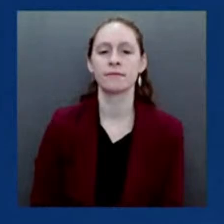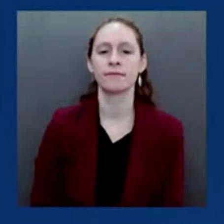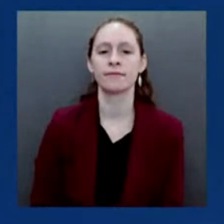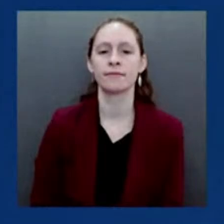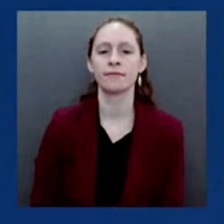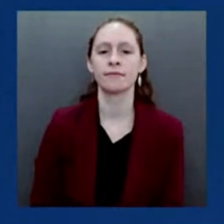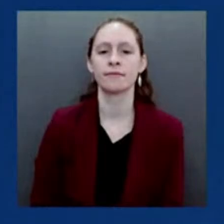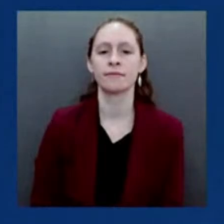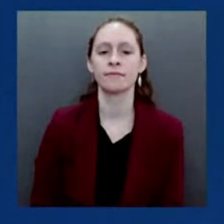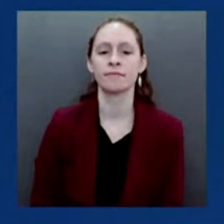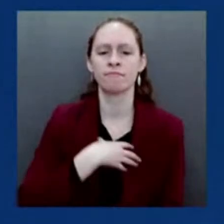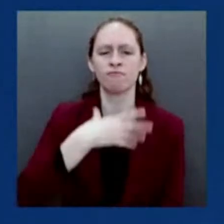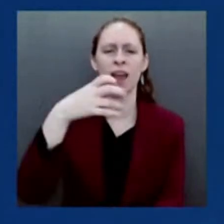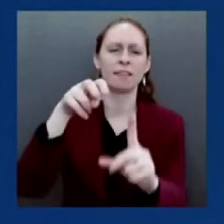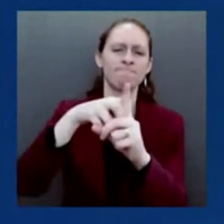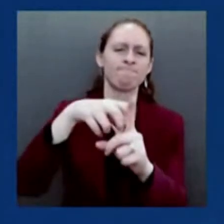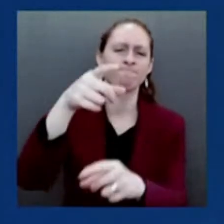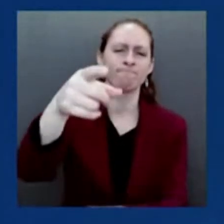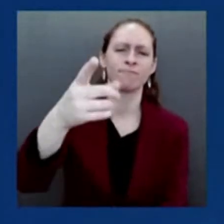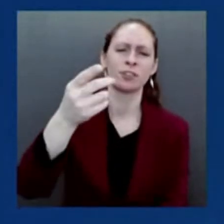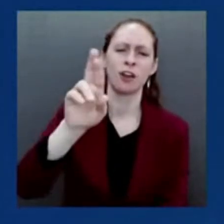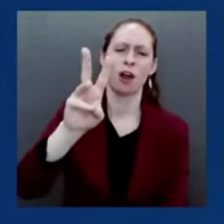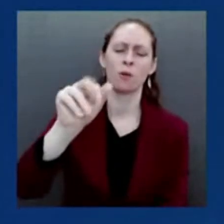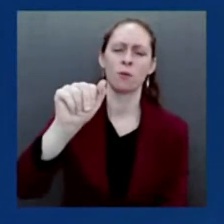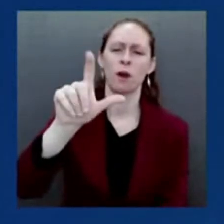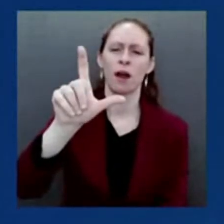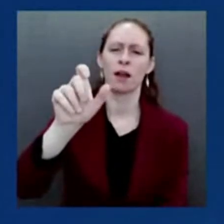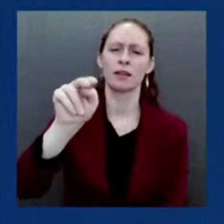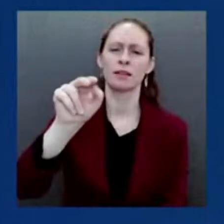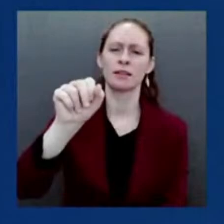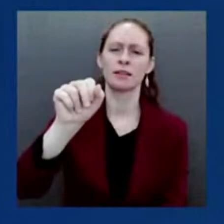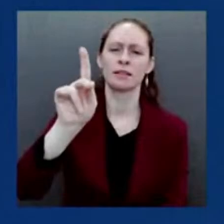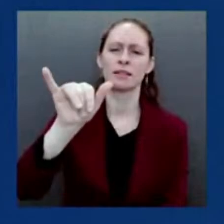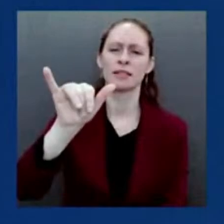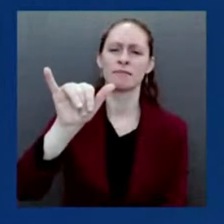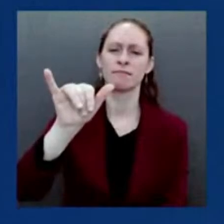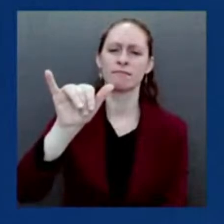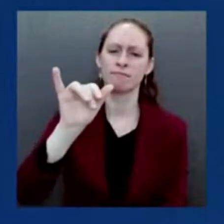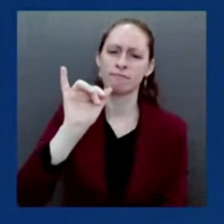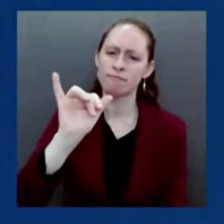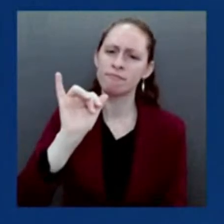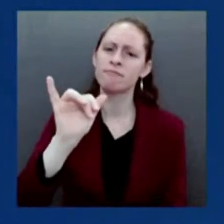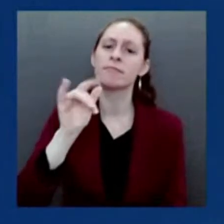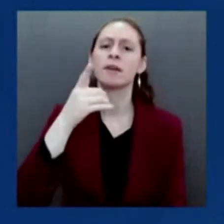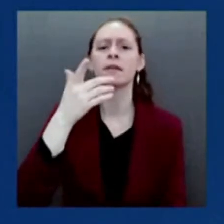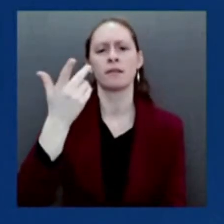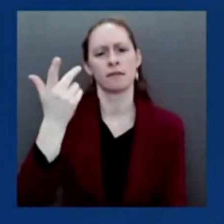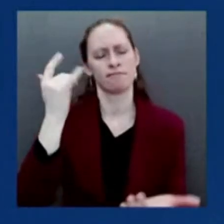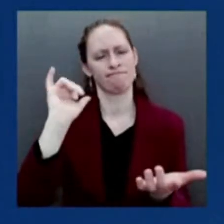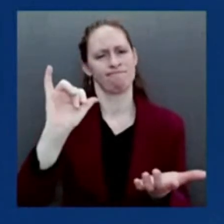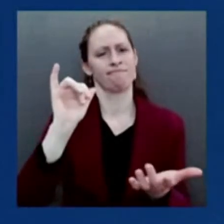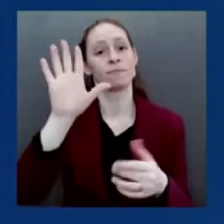THANK YOU FOR HAVING THE CALL. I HAVE A QUICK FOLLOW-UP FOR DR. WILENSKY.